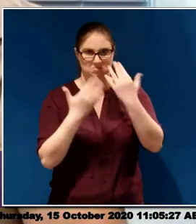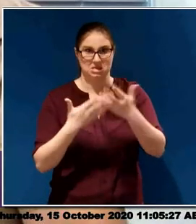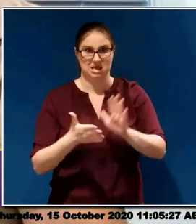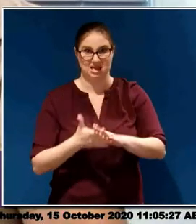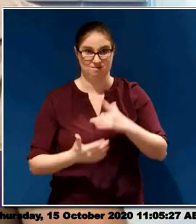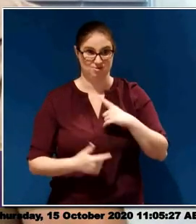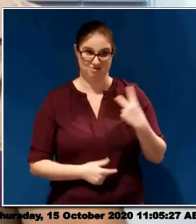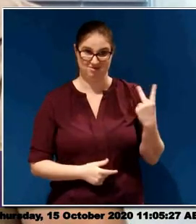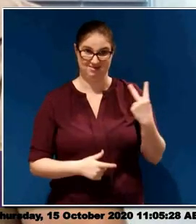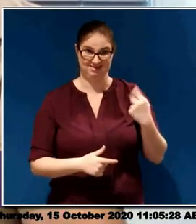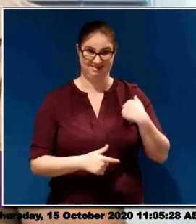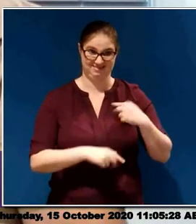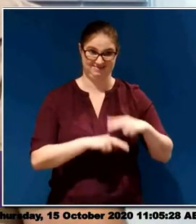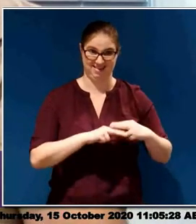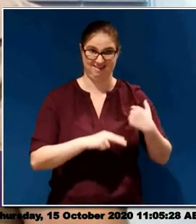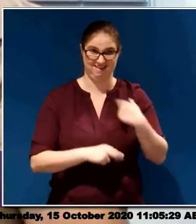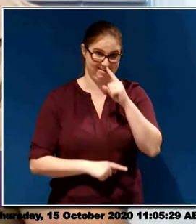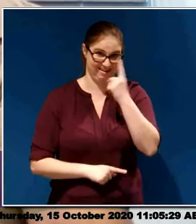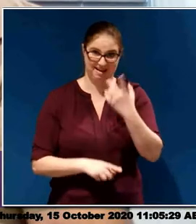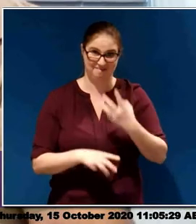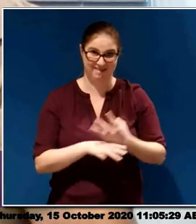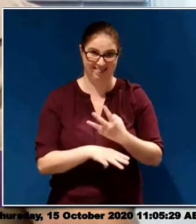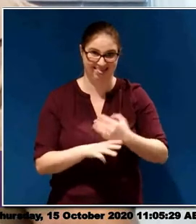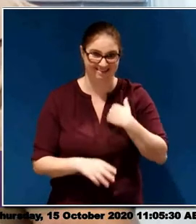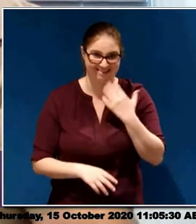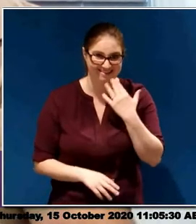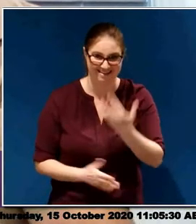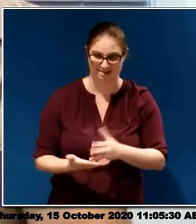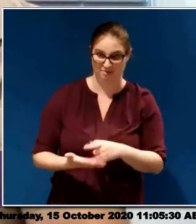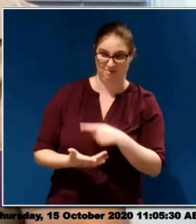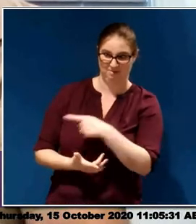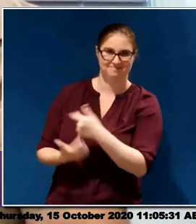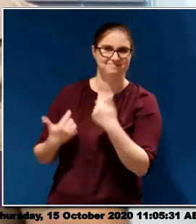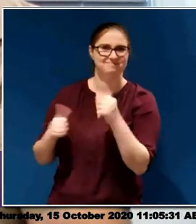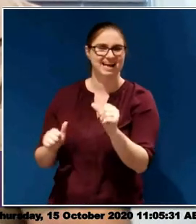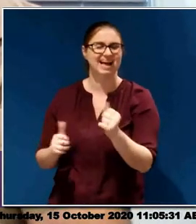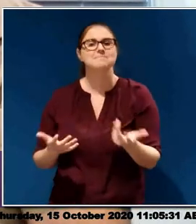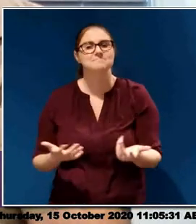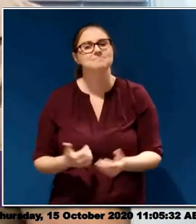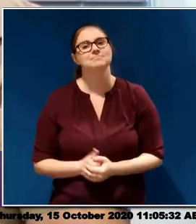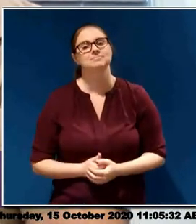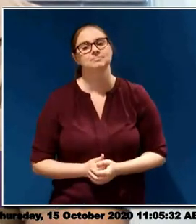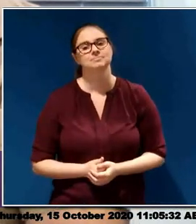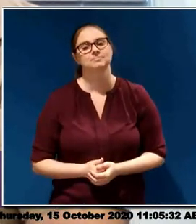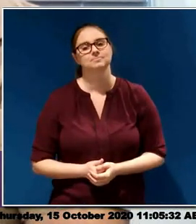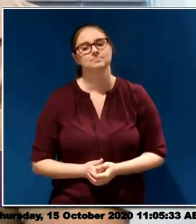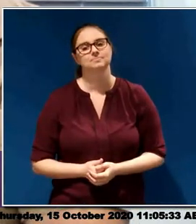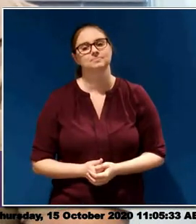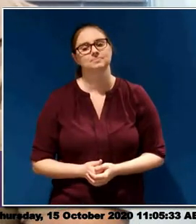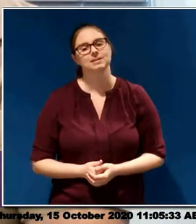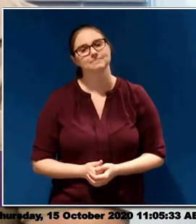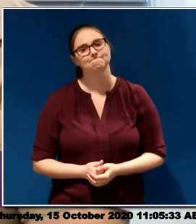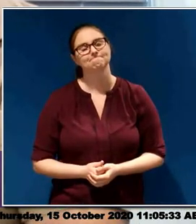But, you know, the high school was a whole different ball game.